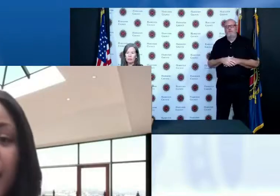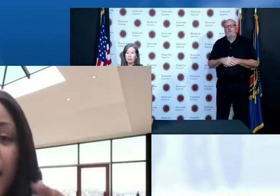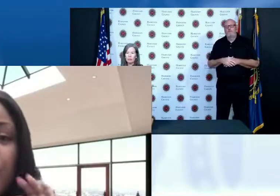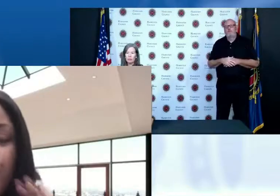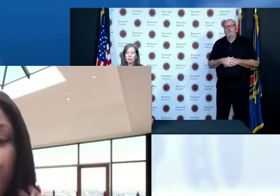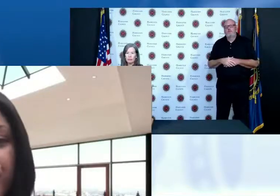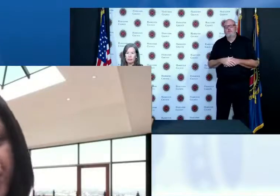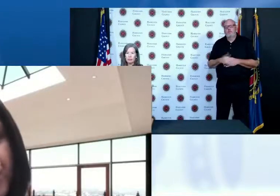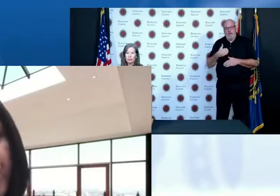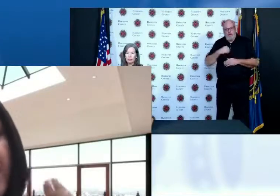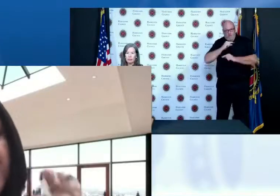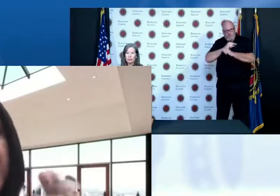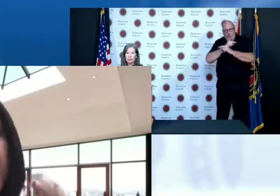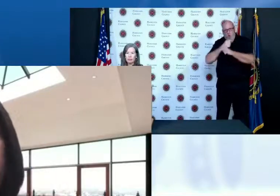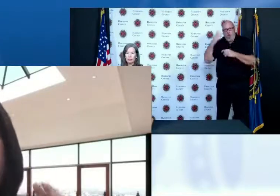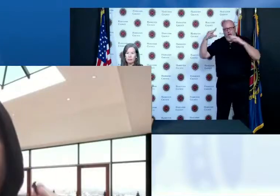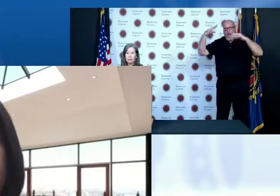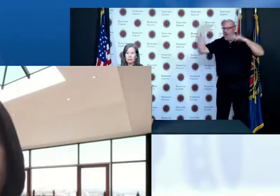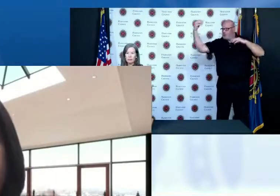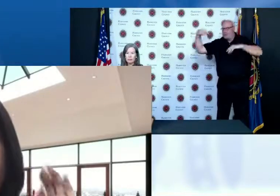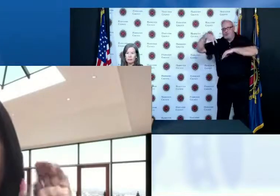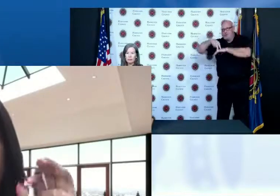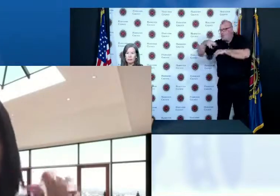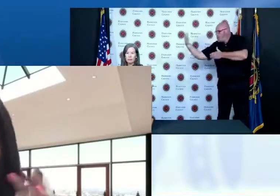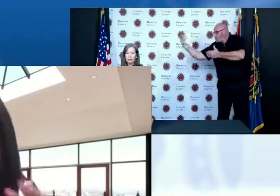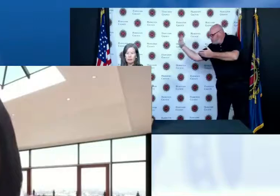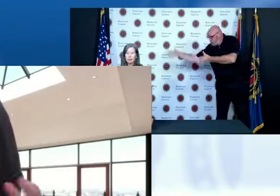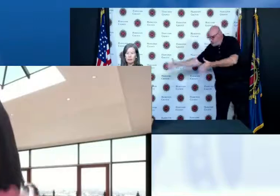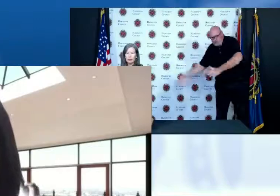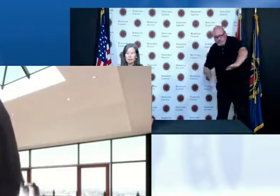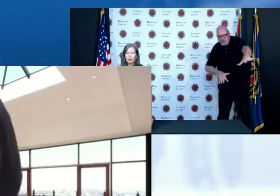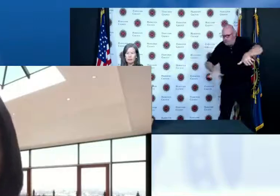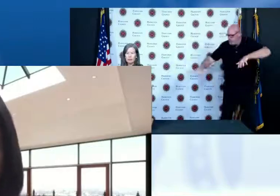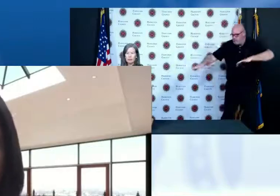and even more so what I just thought was amazing is that they have a radio station set up where